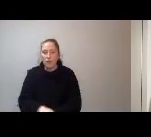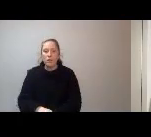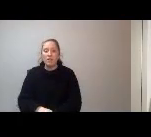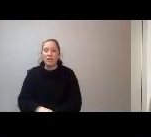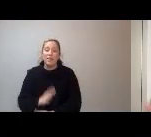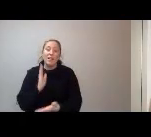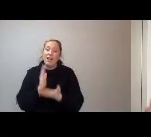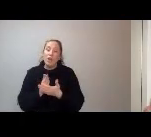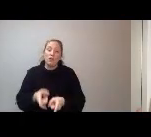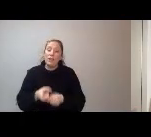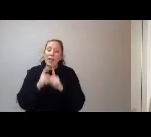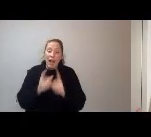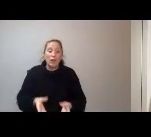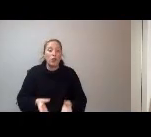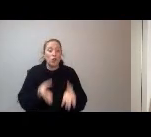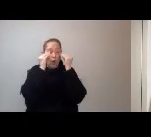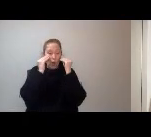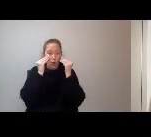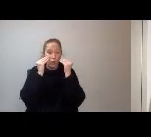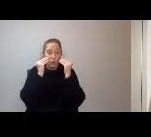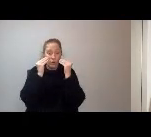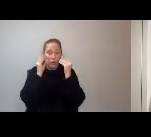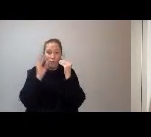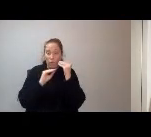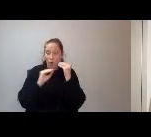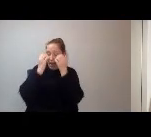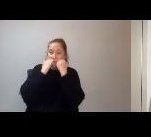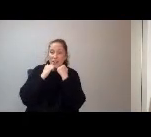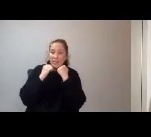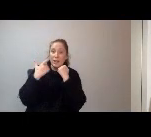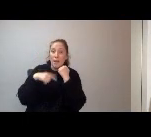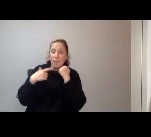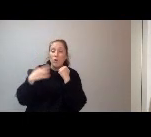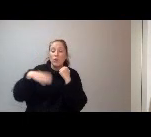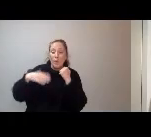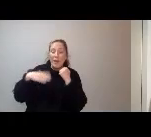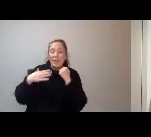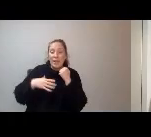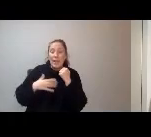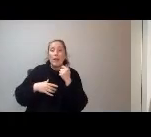because you need large samples. And we continually reinvent concepts